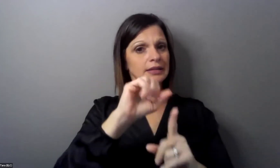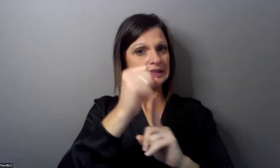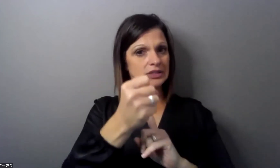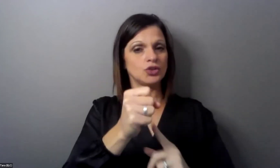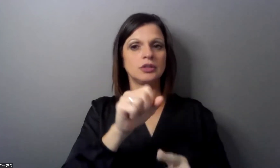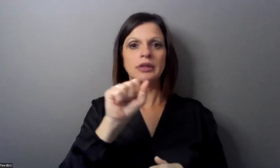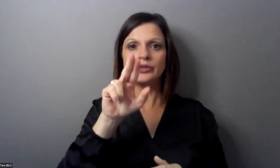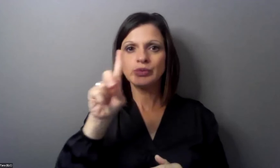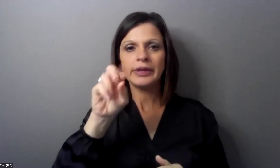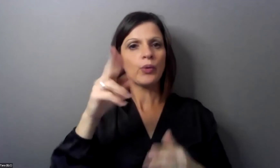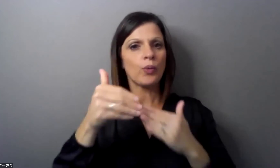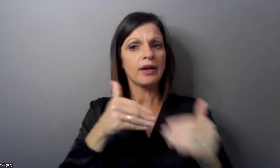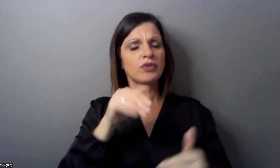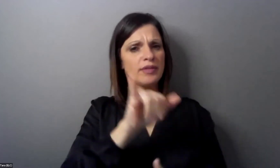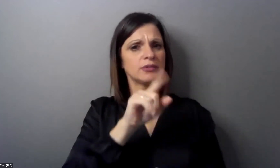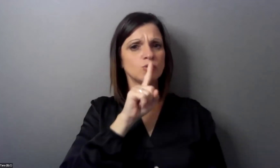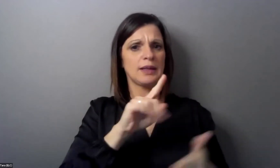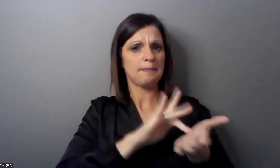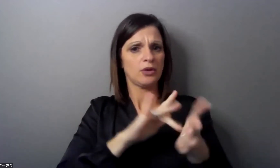They can carry that forward when they start to do clinical rotations